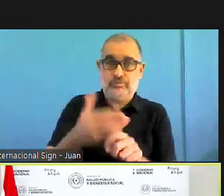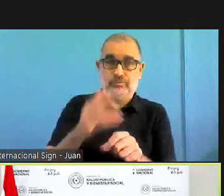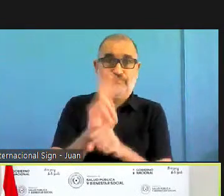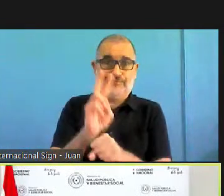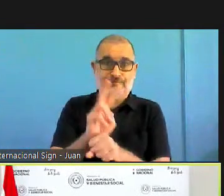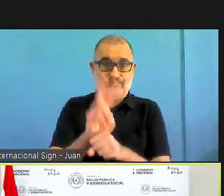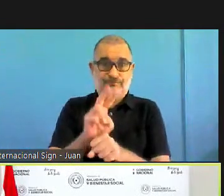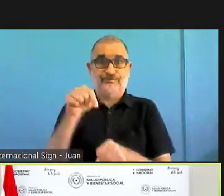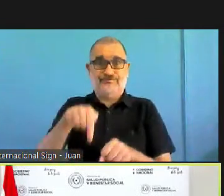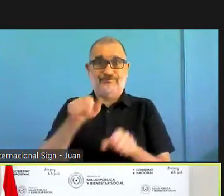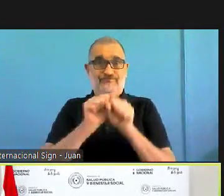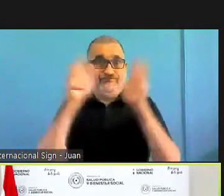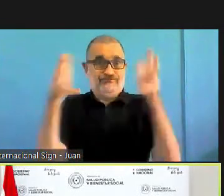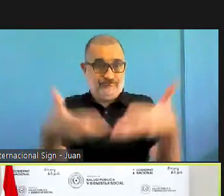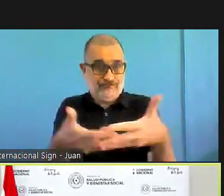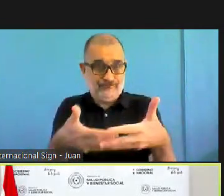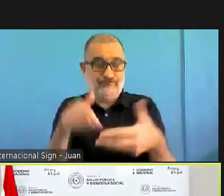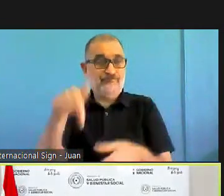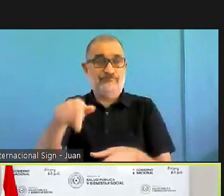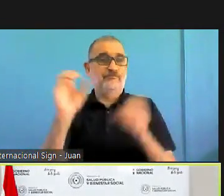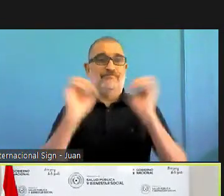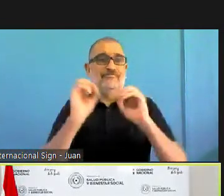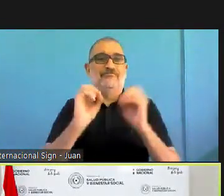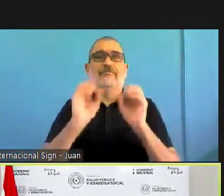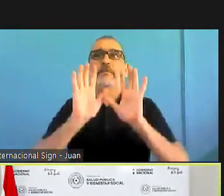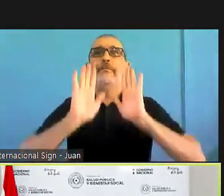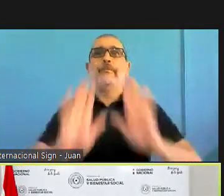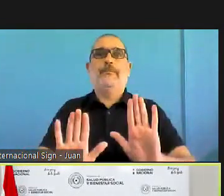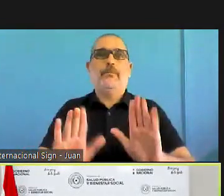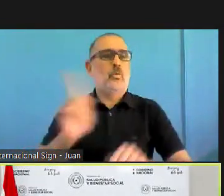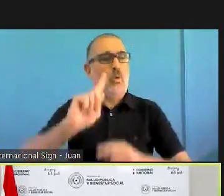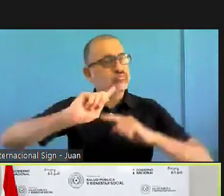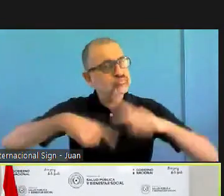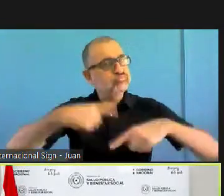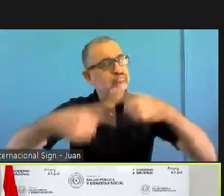And more than 90% of the cases, the care was maintained